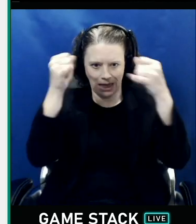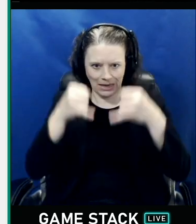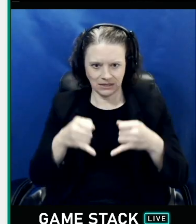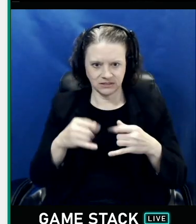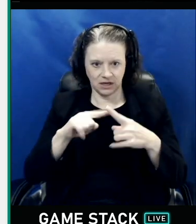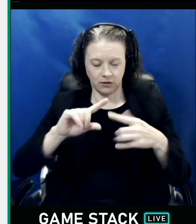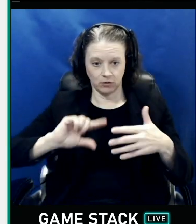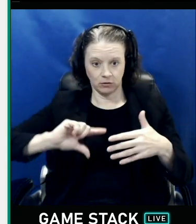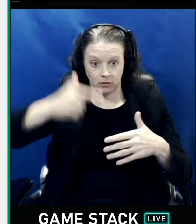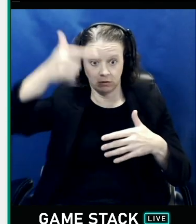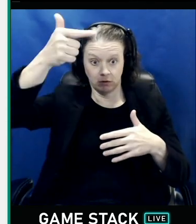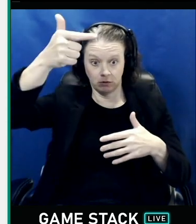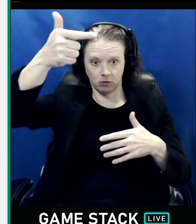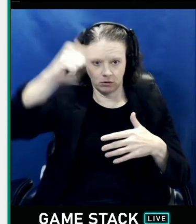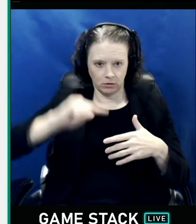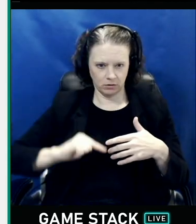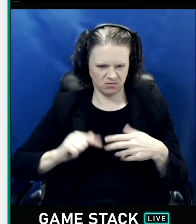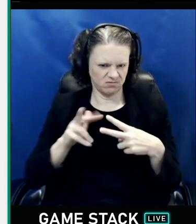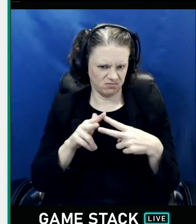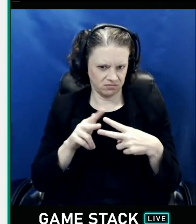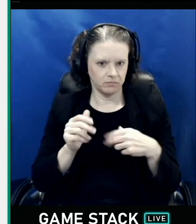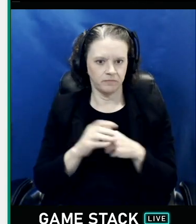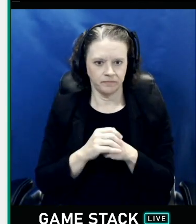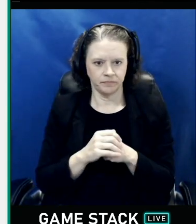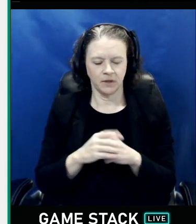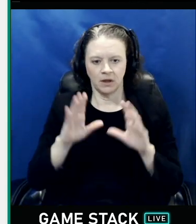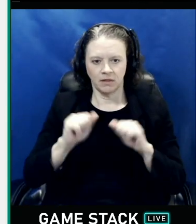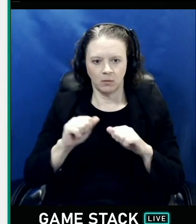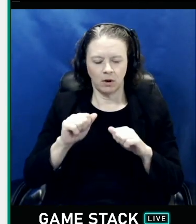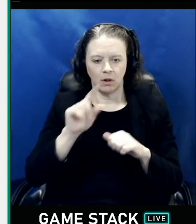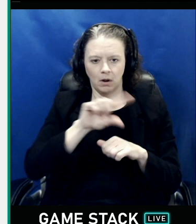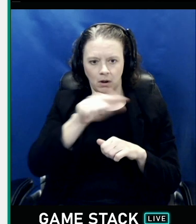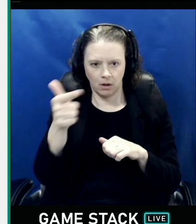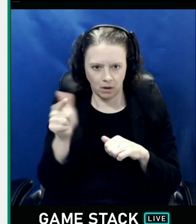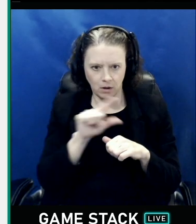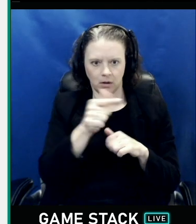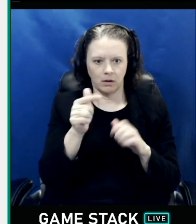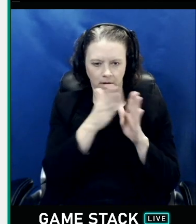This simple example may trigger the streaming hardware prefetcher as it iterates the contiguous array.